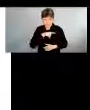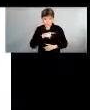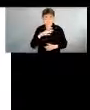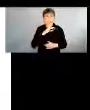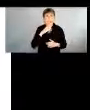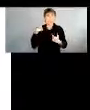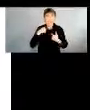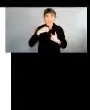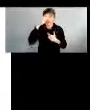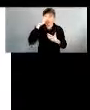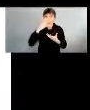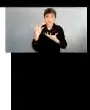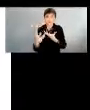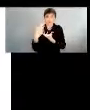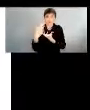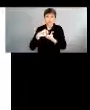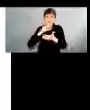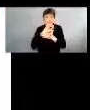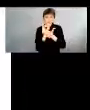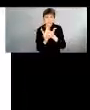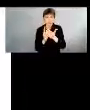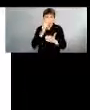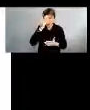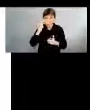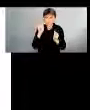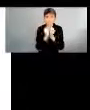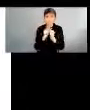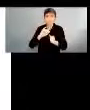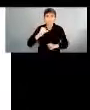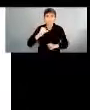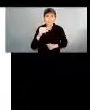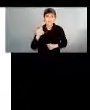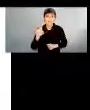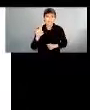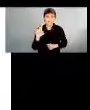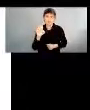have been exploring in our work with the help of JD Derbyshire, who is our inclusive designer